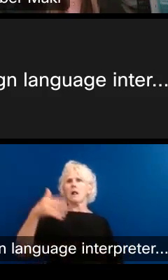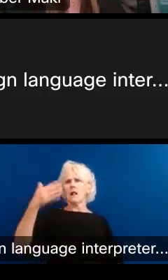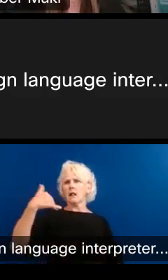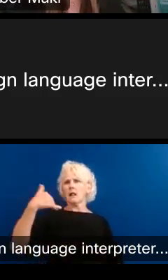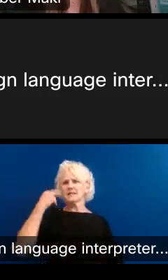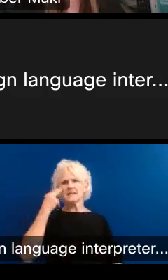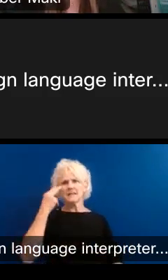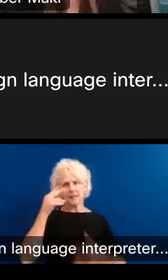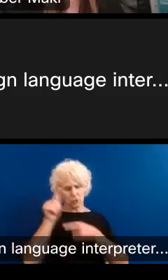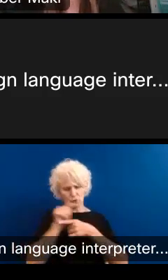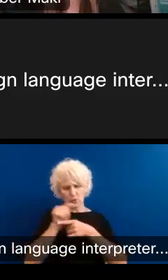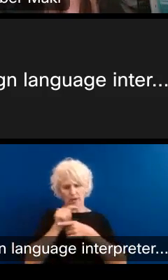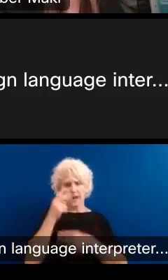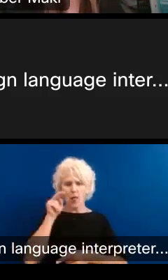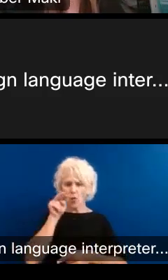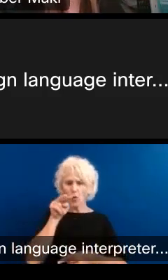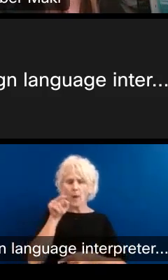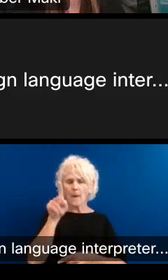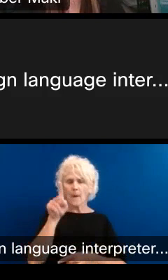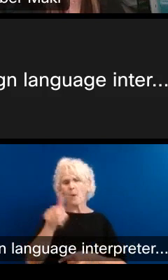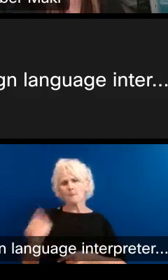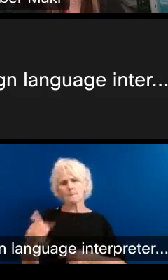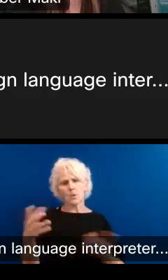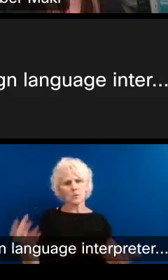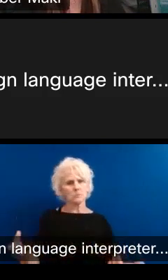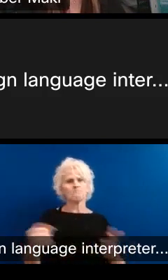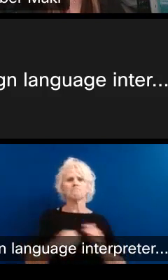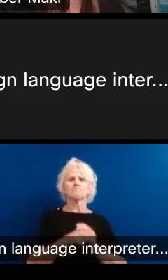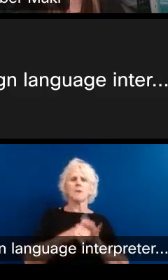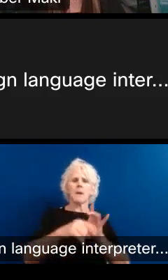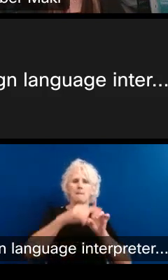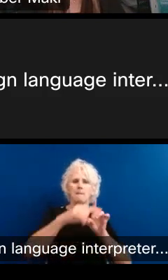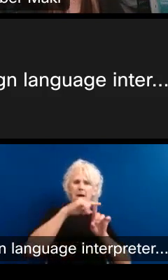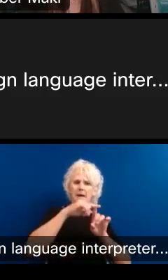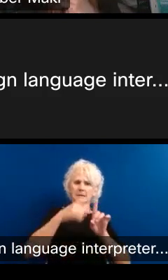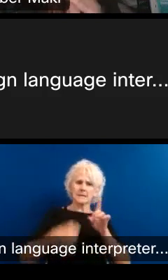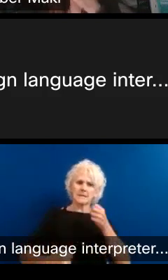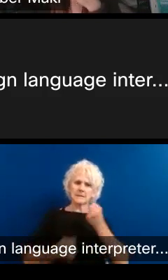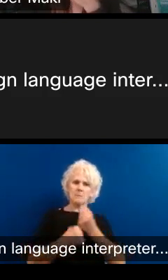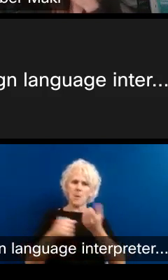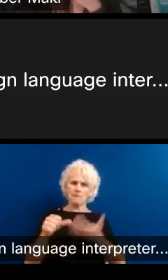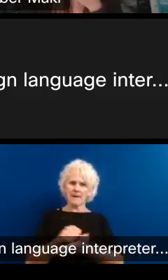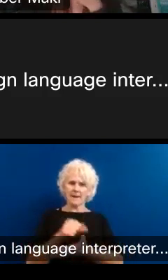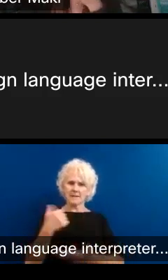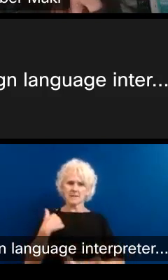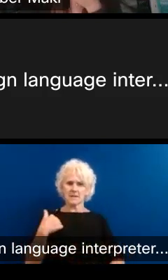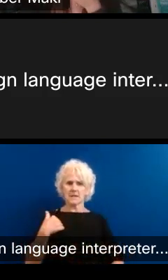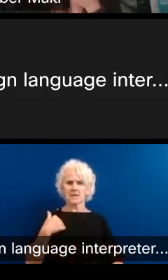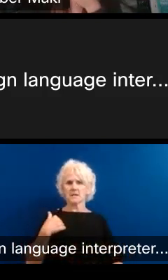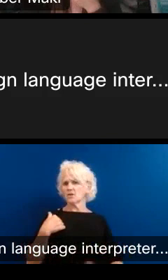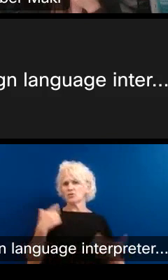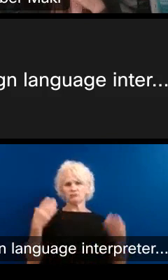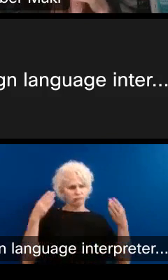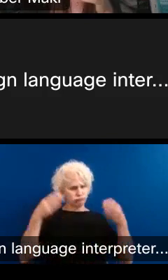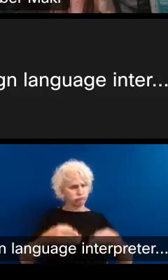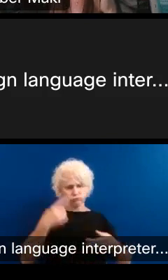Powerpoints there. Positive supports page, we have one dedicated just to things positive supports.